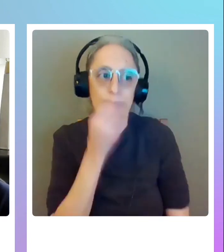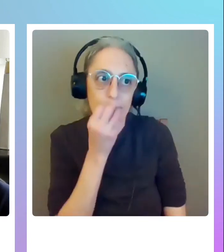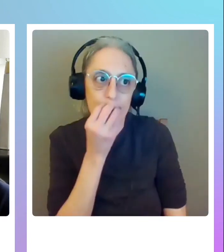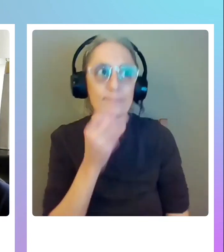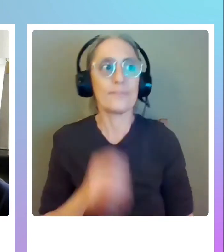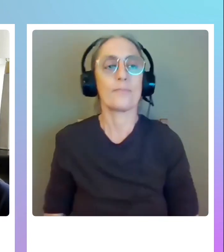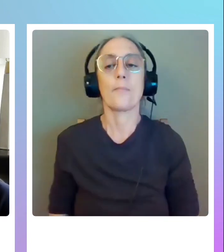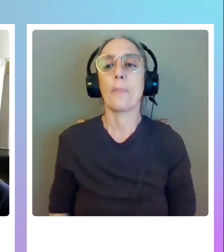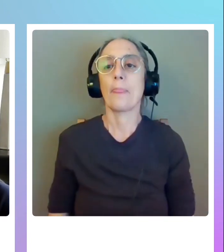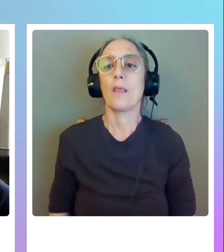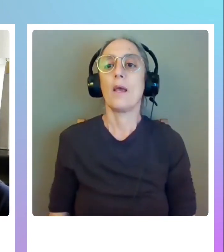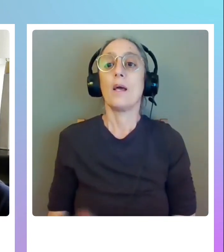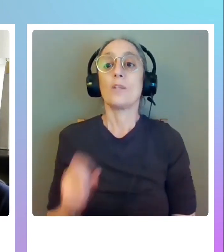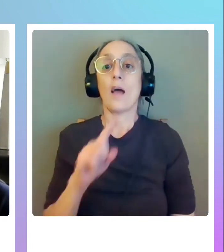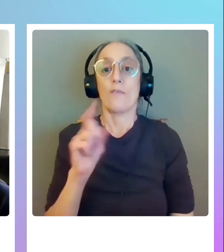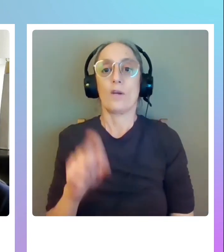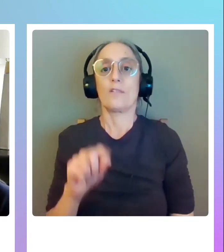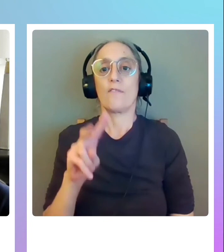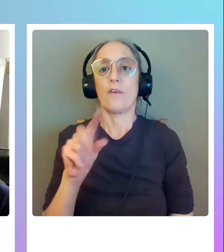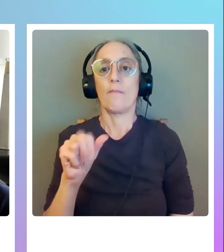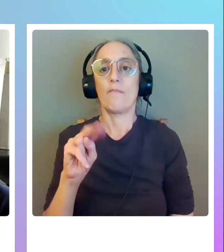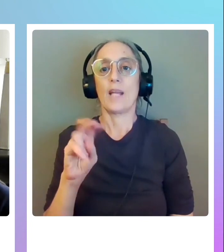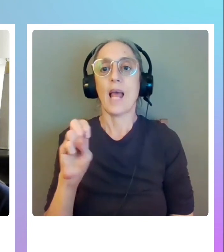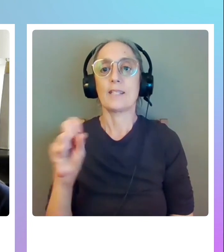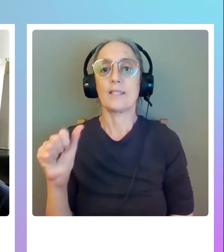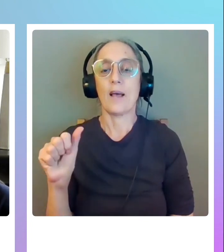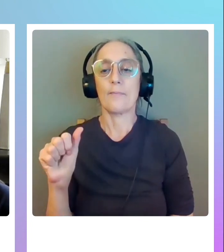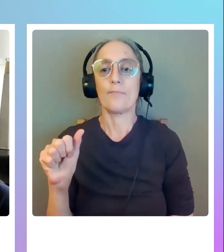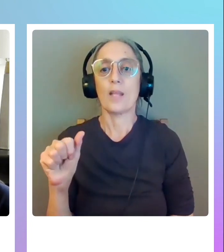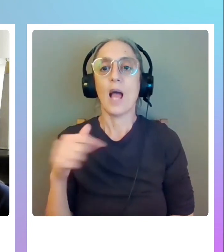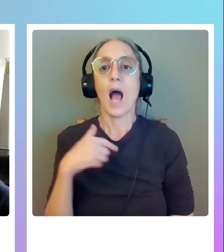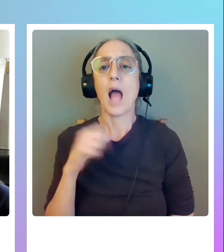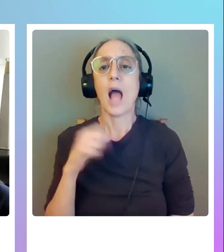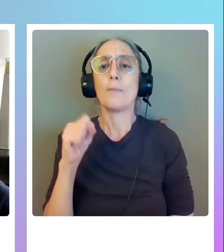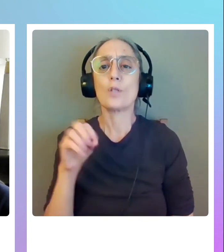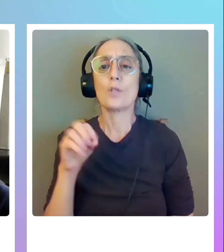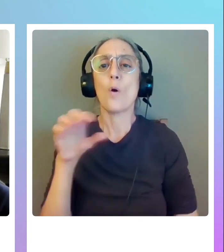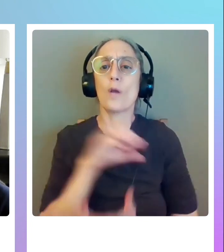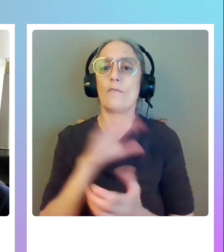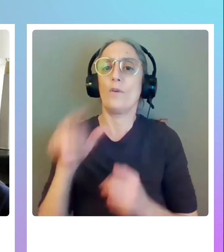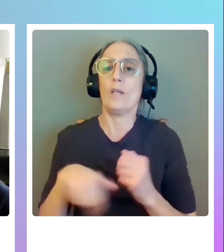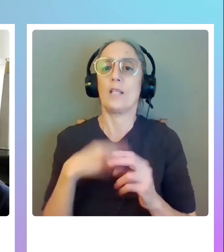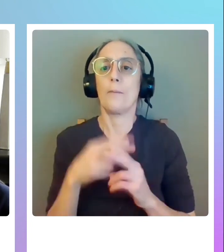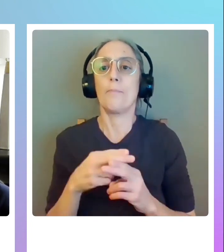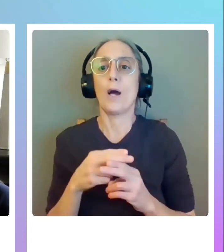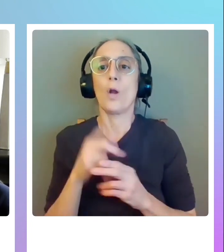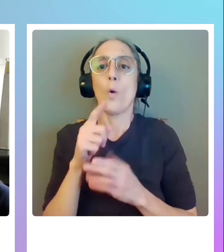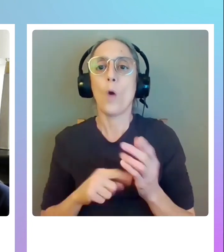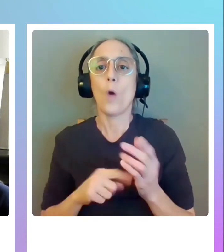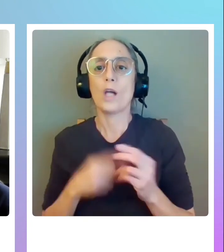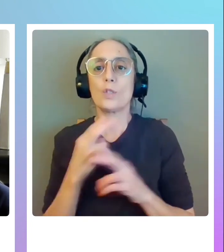So I have a question from Vanessa. "I am so confused about what, or to use the word click,